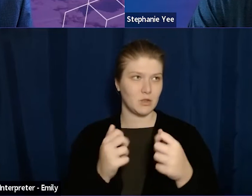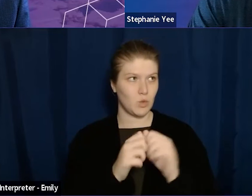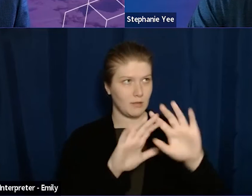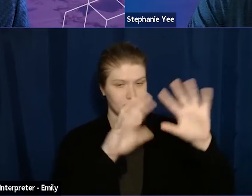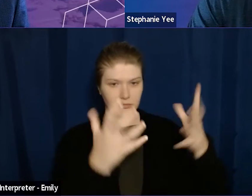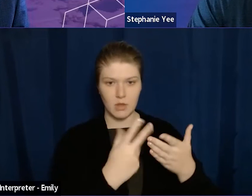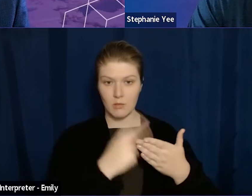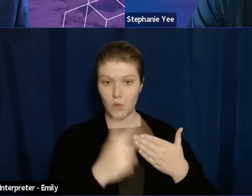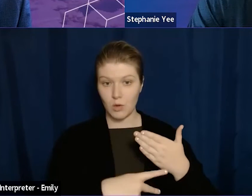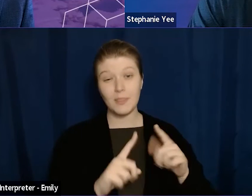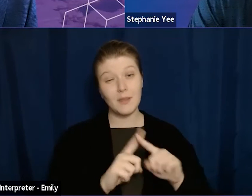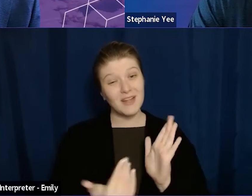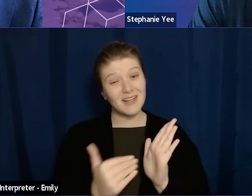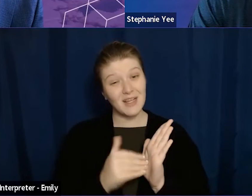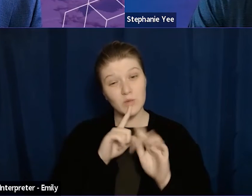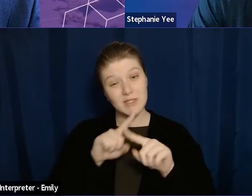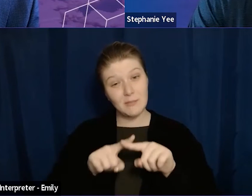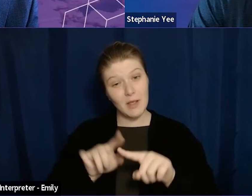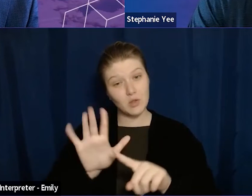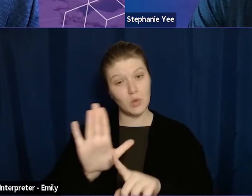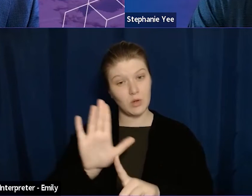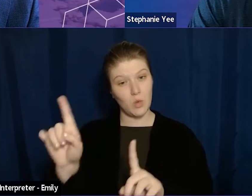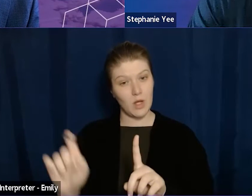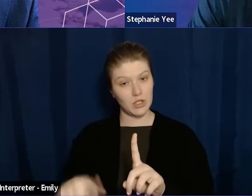But, again, it depends on what your question is.